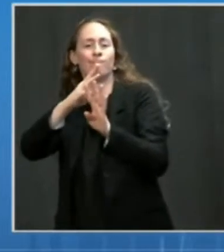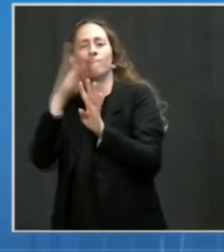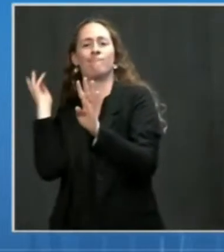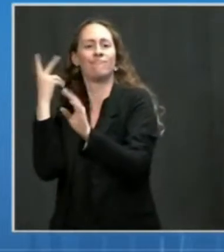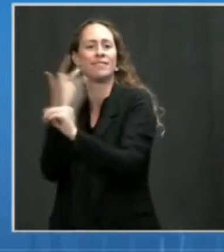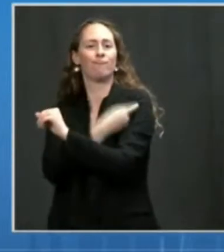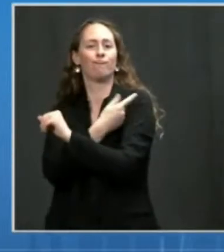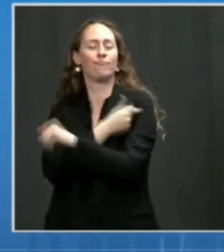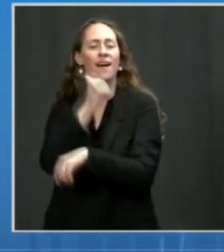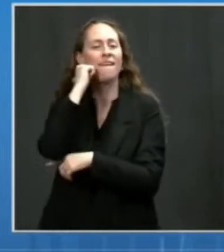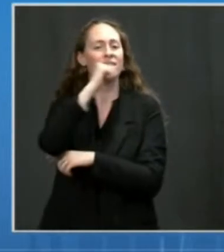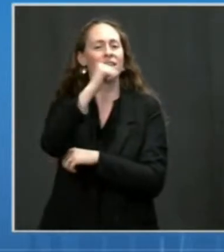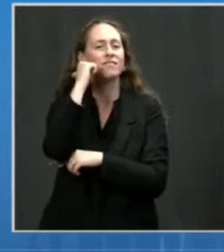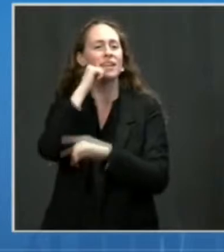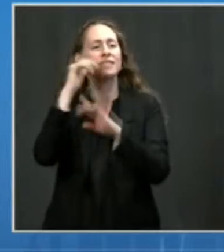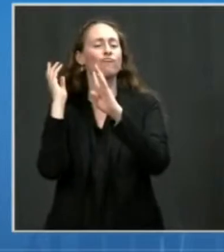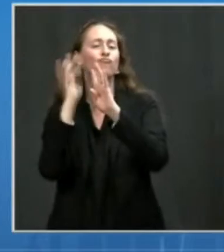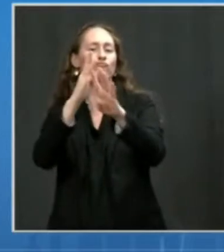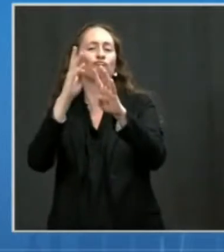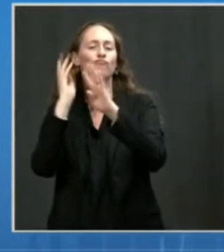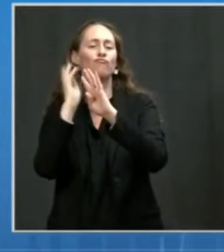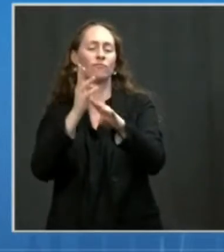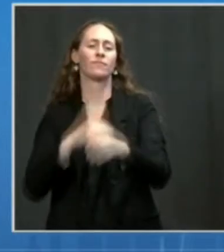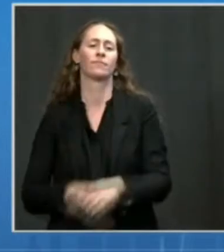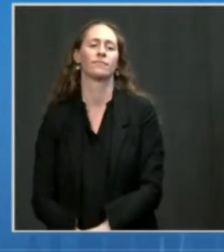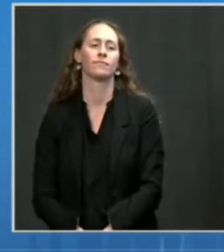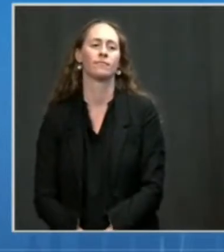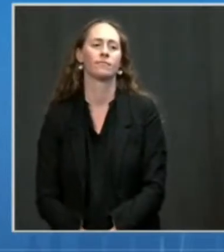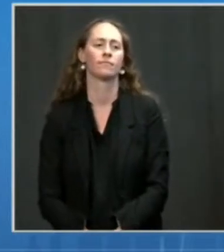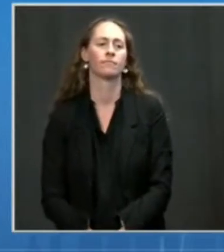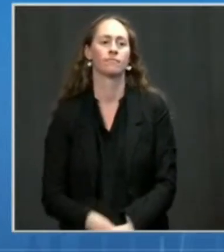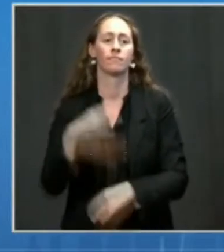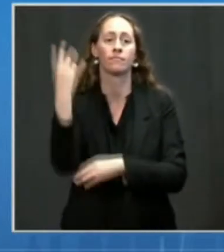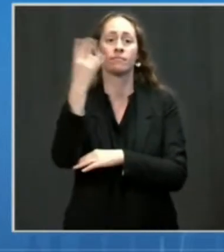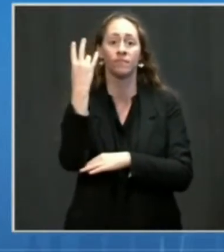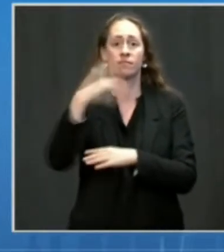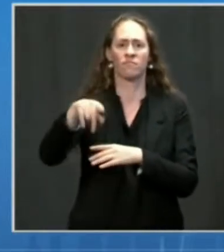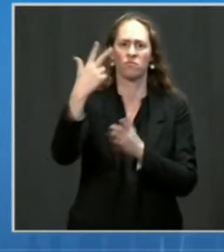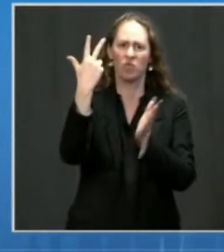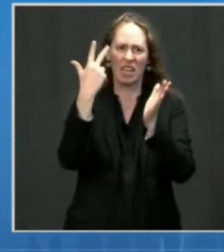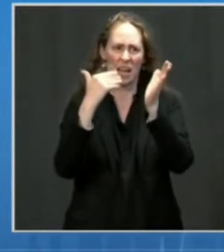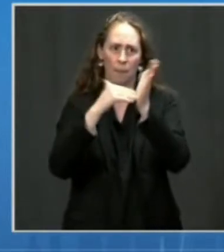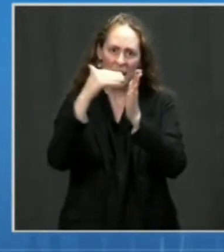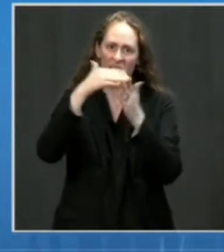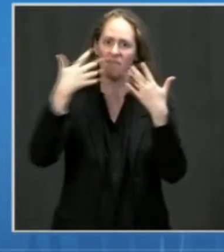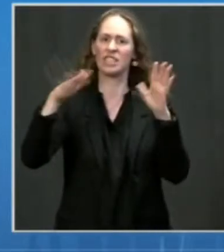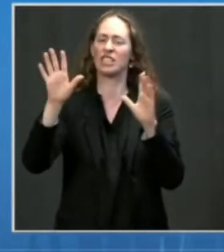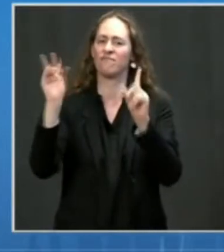WE HAVE SEEN A 70% INCREASE IN THE NUMBER IF PEOPLE GETTING